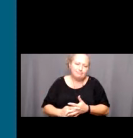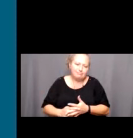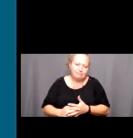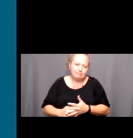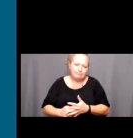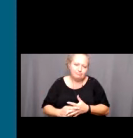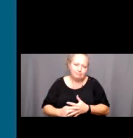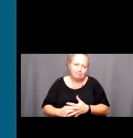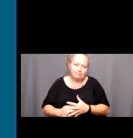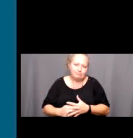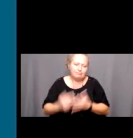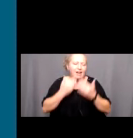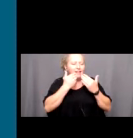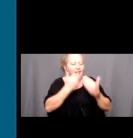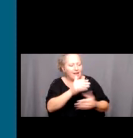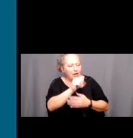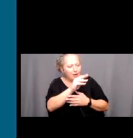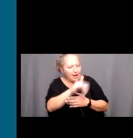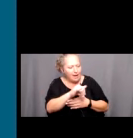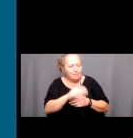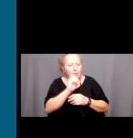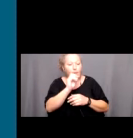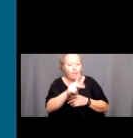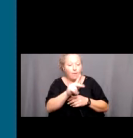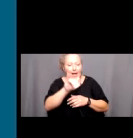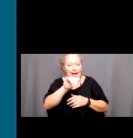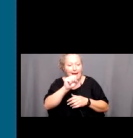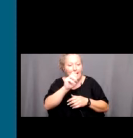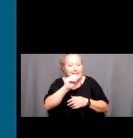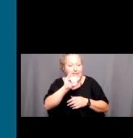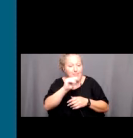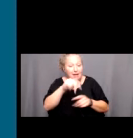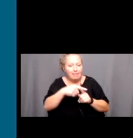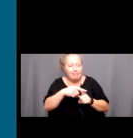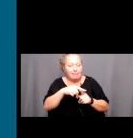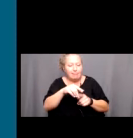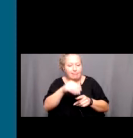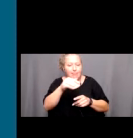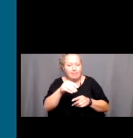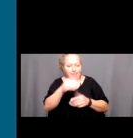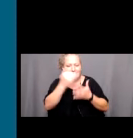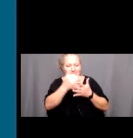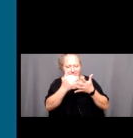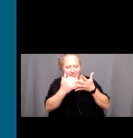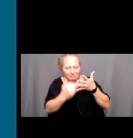Thanks, Amy. Then, Josefino, Eulalia, Claudia, Yazmin and Isadora